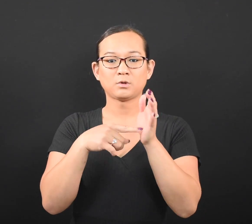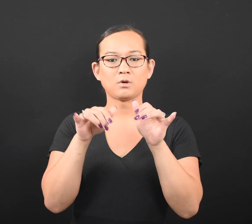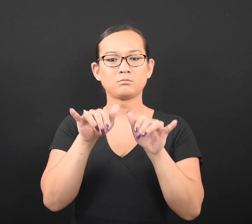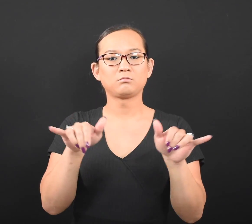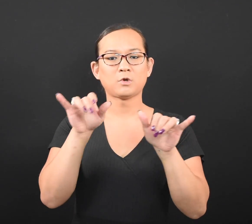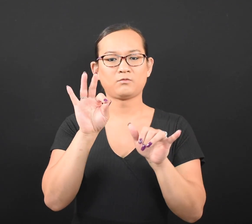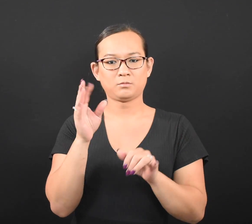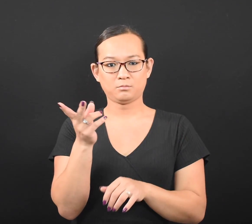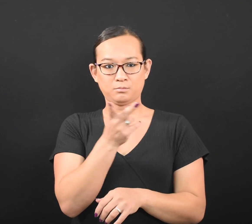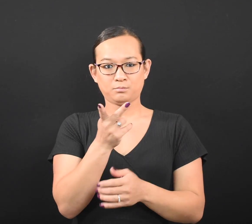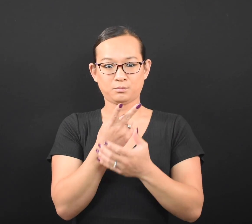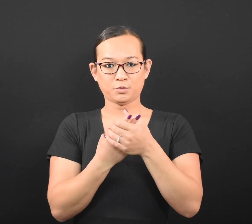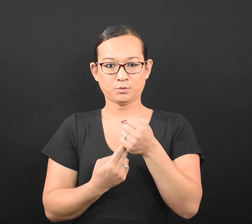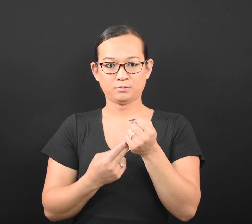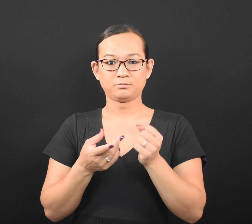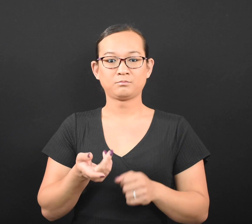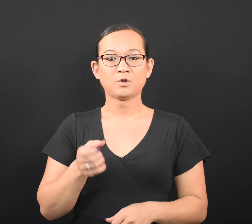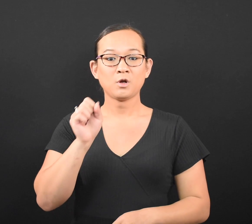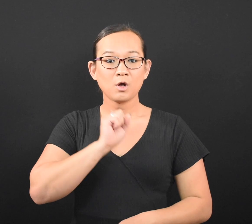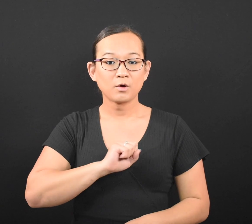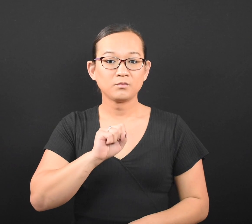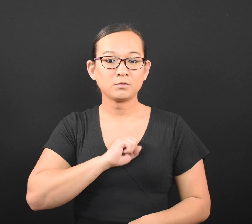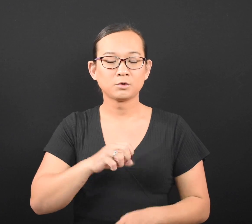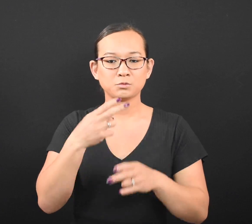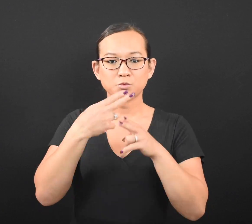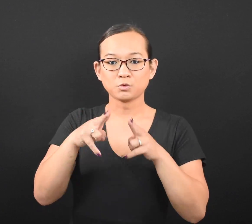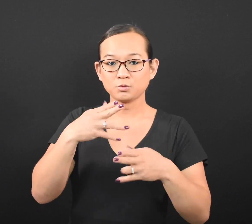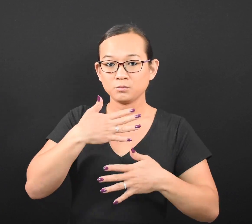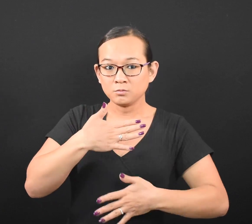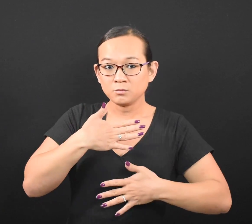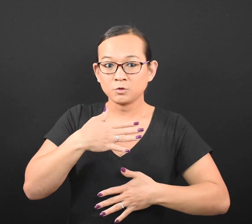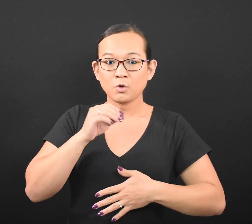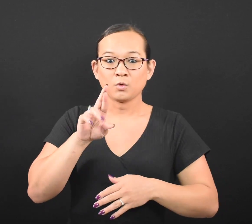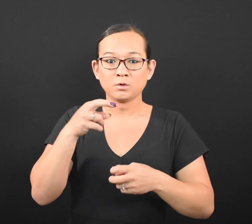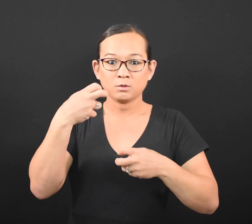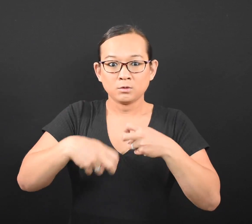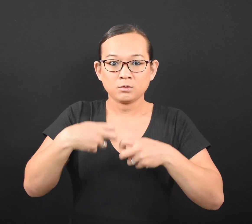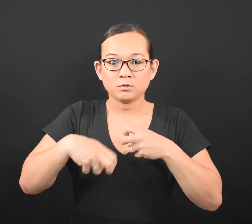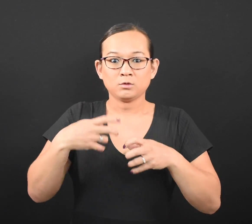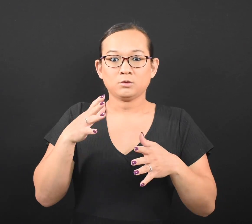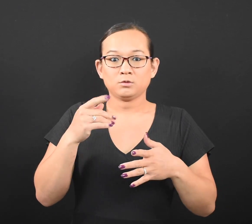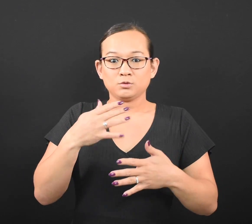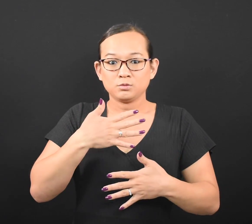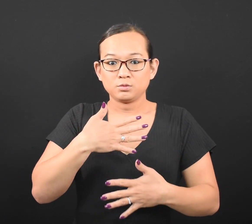Symptoms common of both: -Cough shortness of breath or difficulty breathing -Fatigue